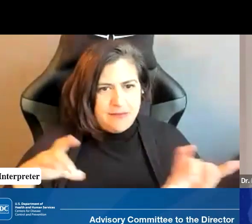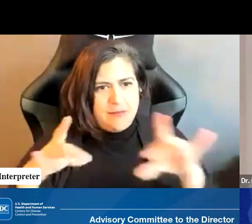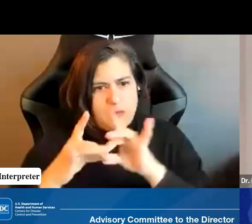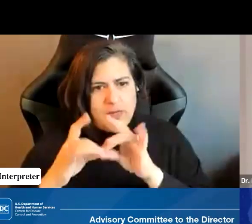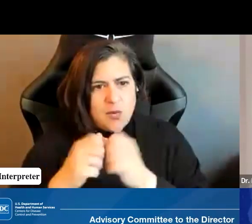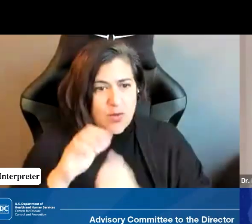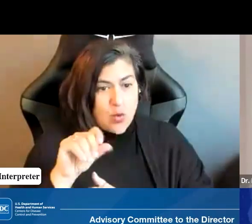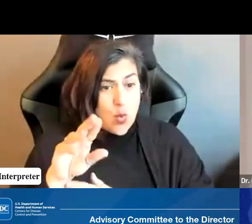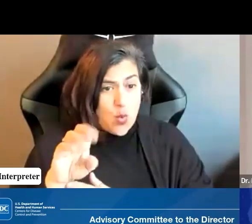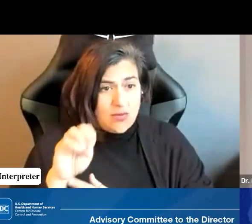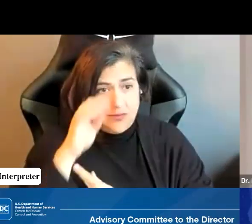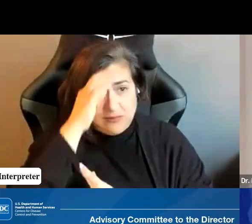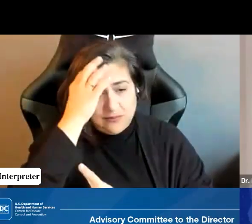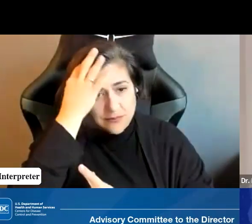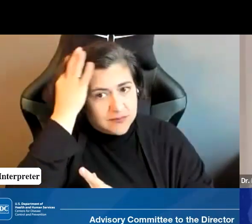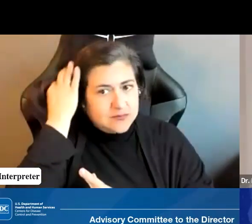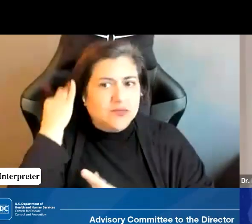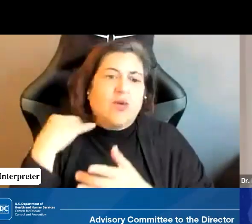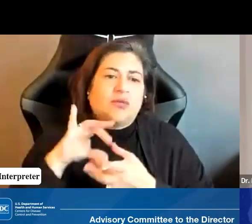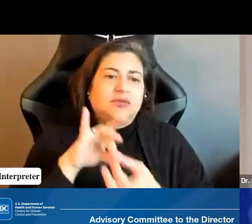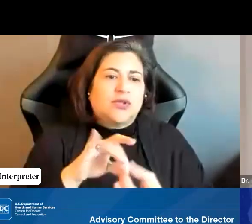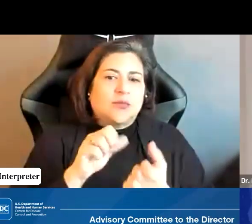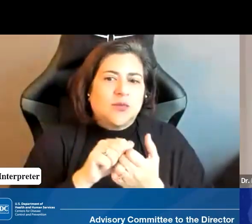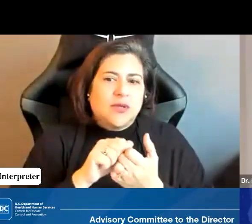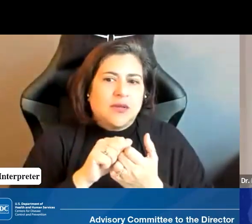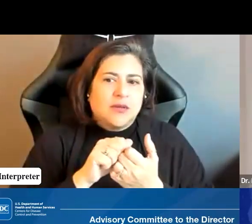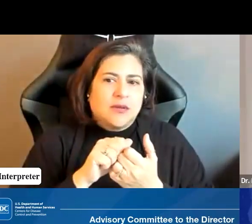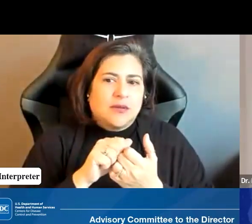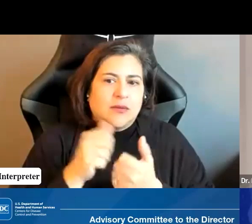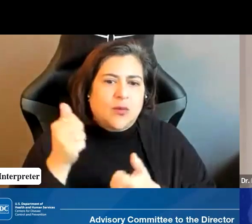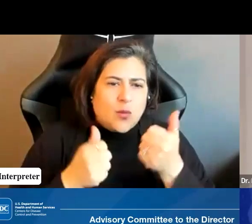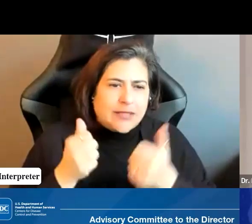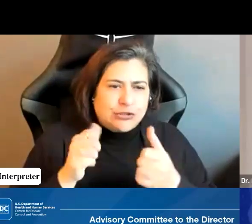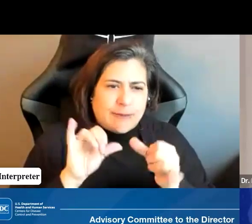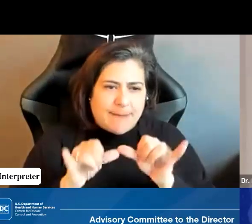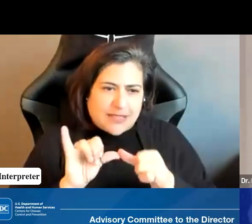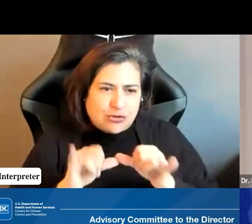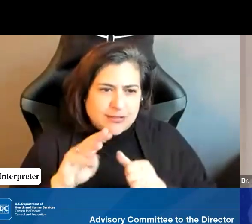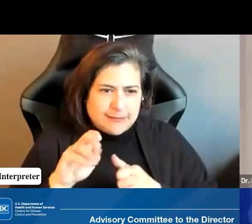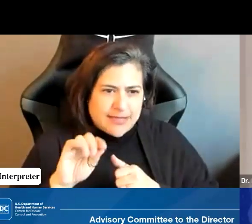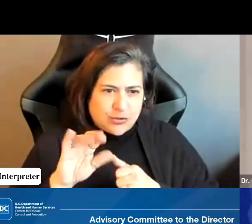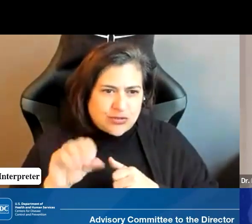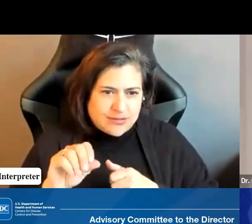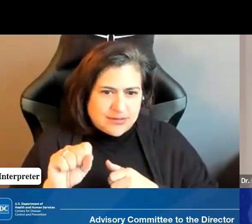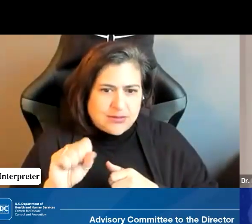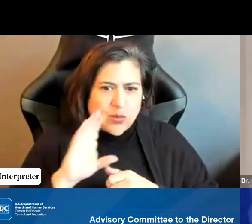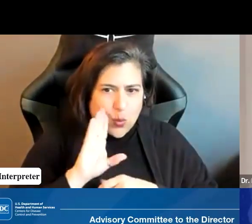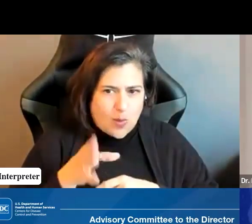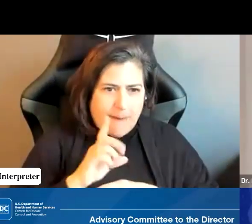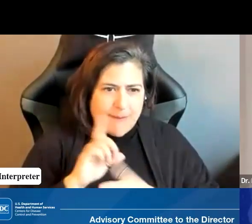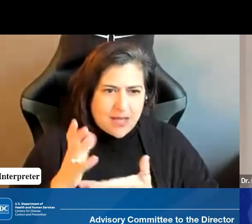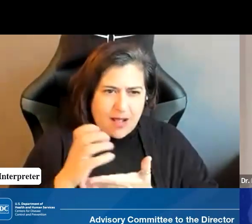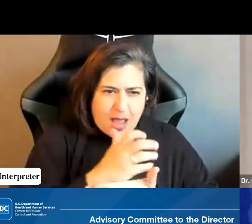So, but in terms of which, you know, metrics we will be collecting from all of them,